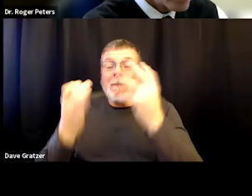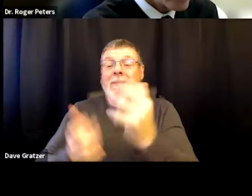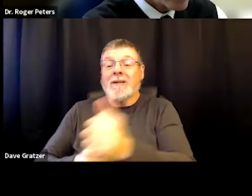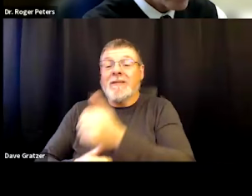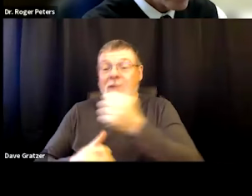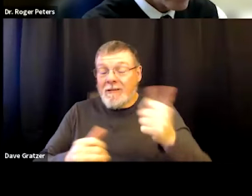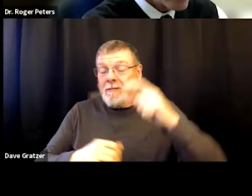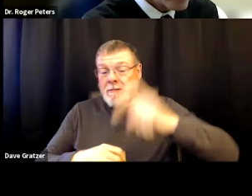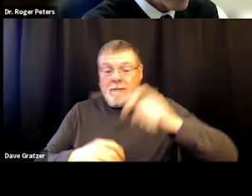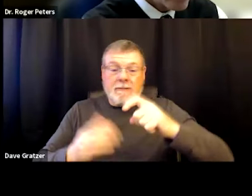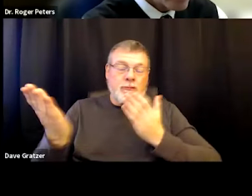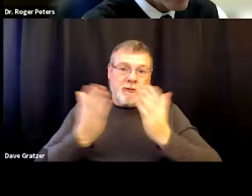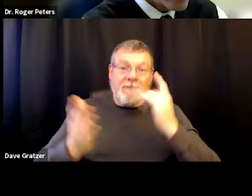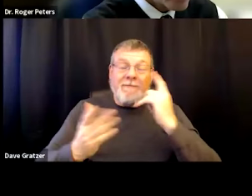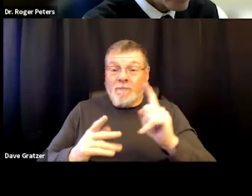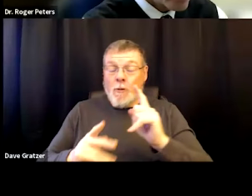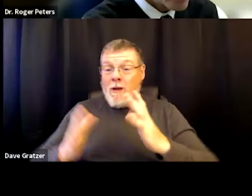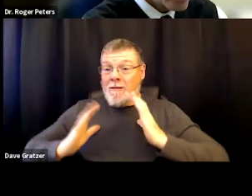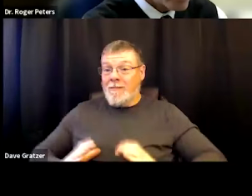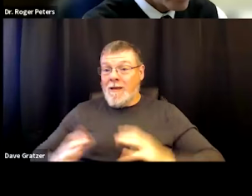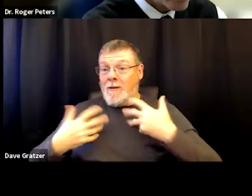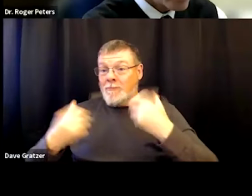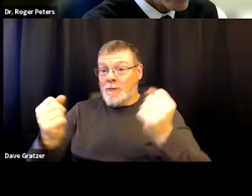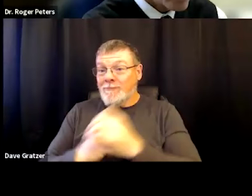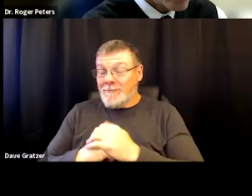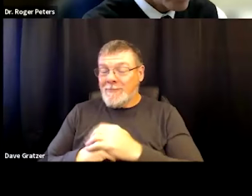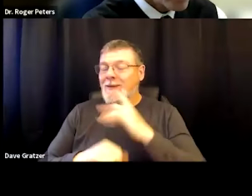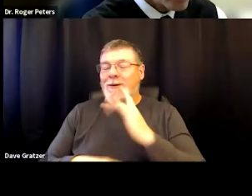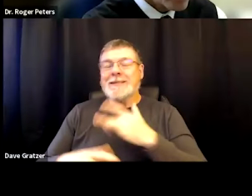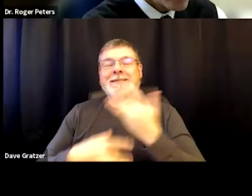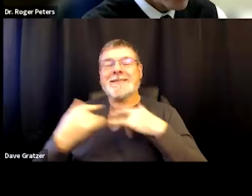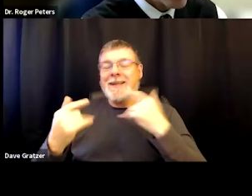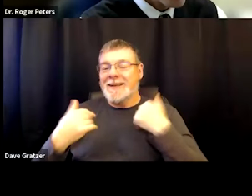for our clients' recovery. So we're very excited today to have this webinar